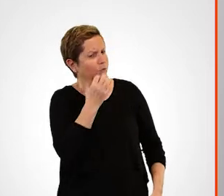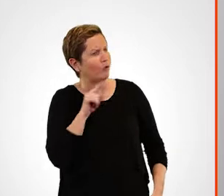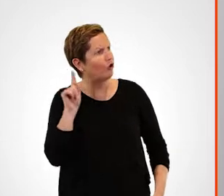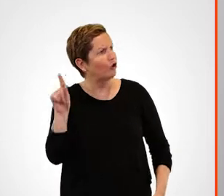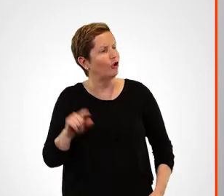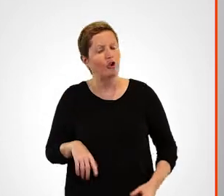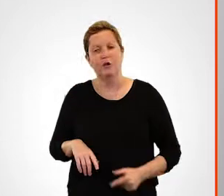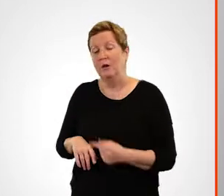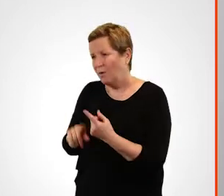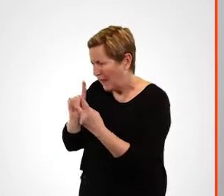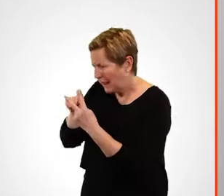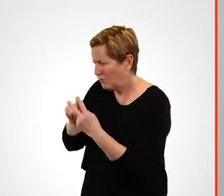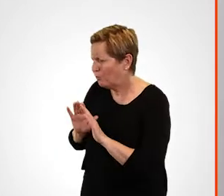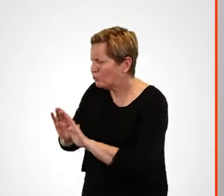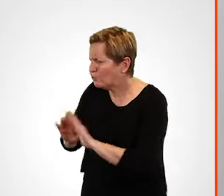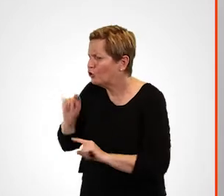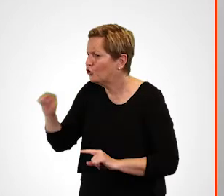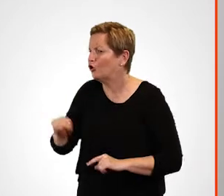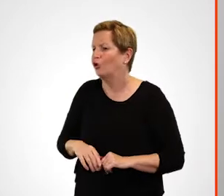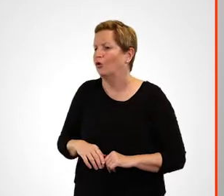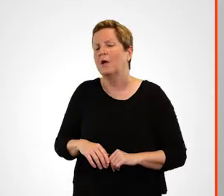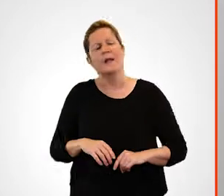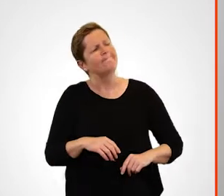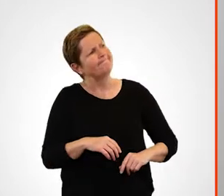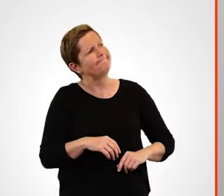And he said, "Well, she was pushing you." The little girl said, "Why?"